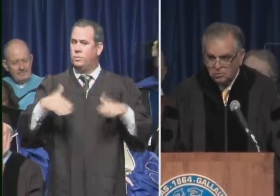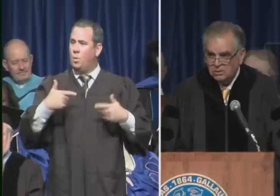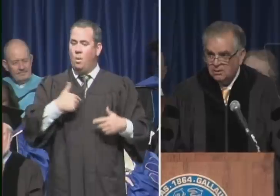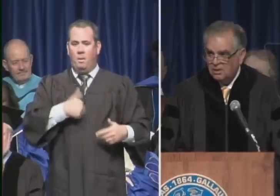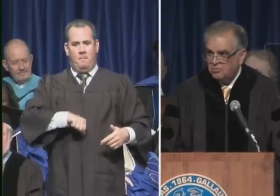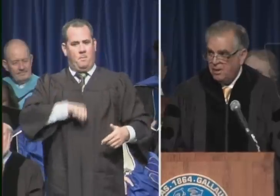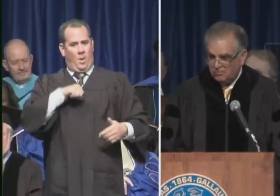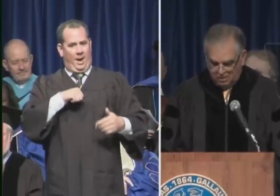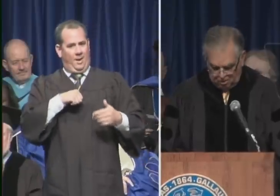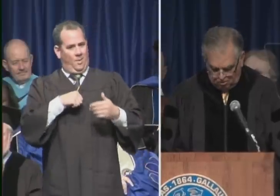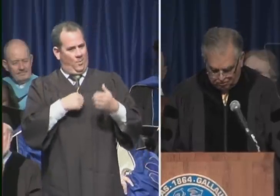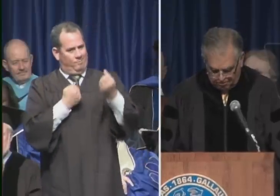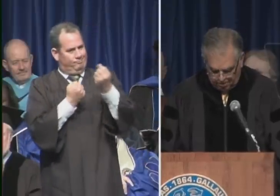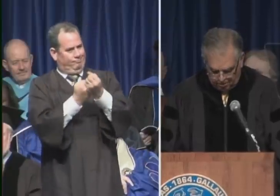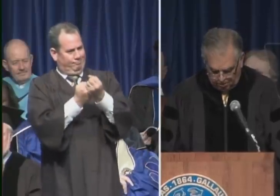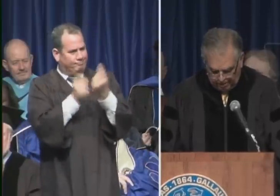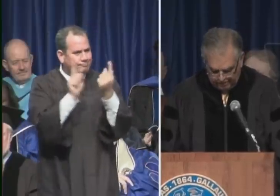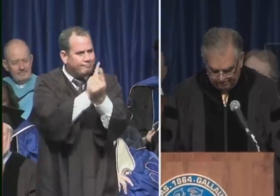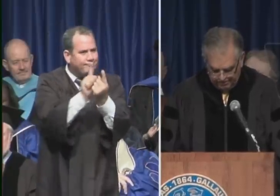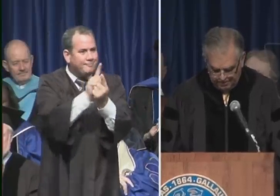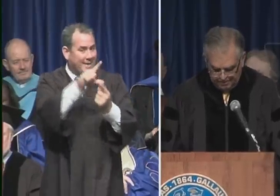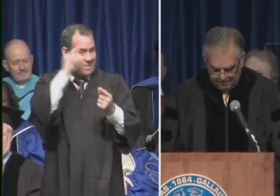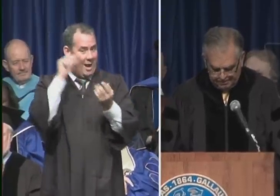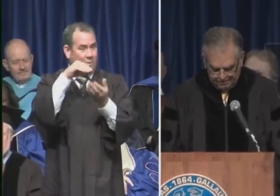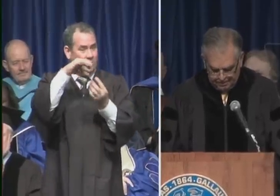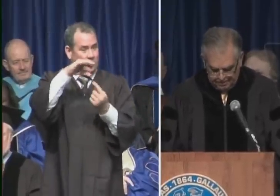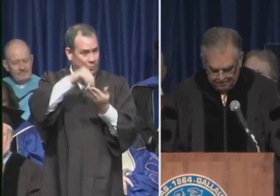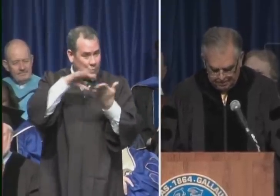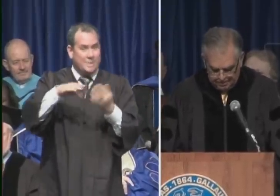especially those from Illinois.